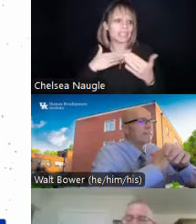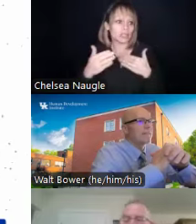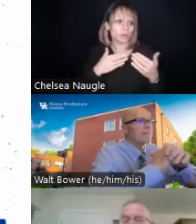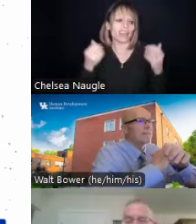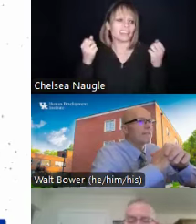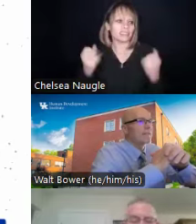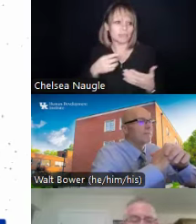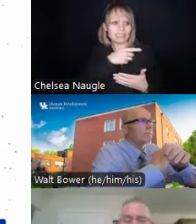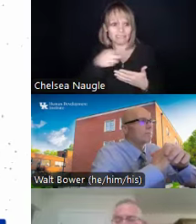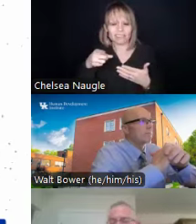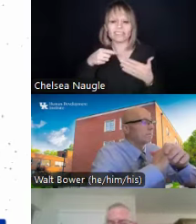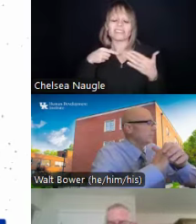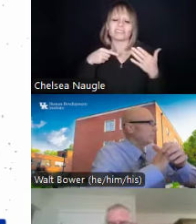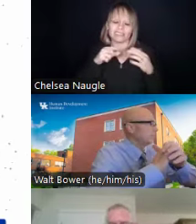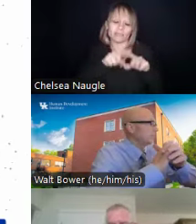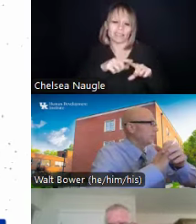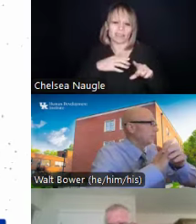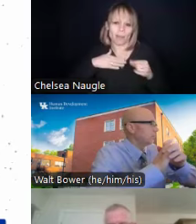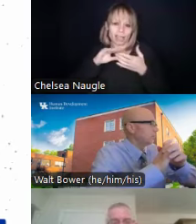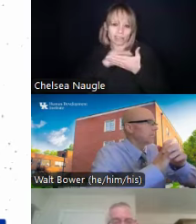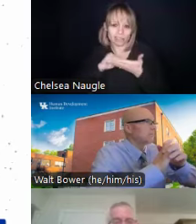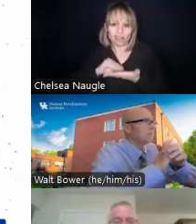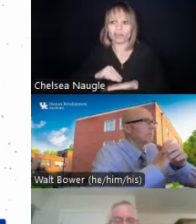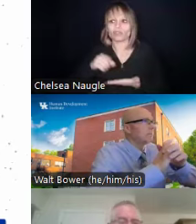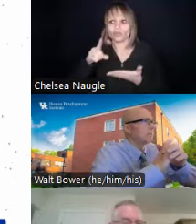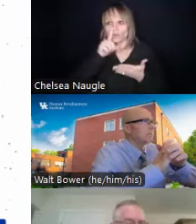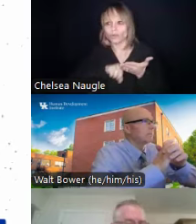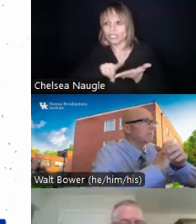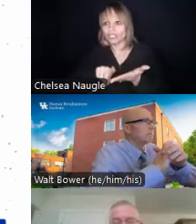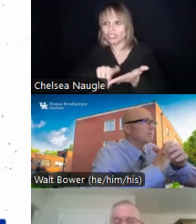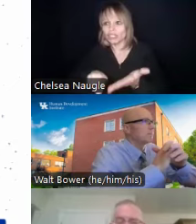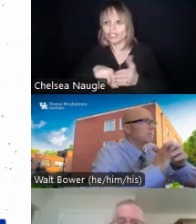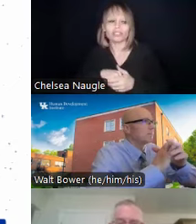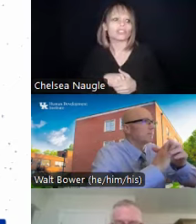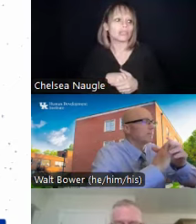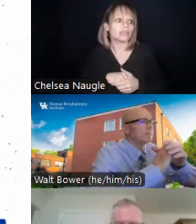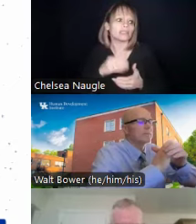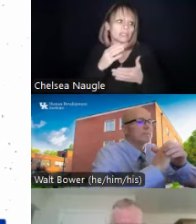research and uh so I'm going to move fast. I'm going to hit some things more in depth than others but I put it all on